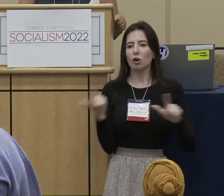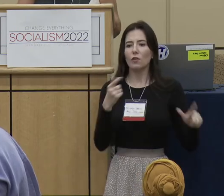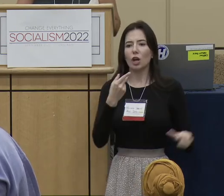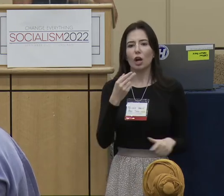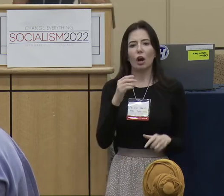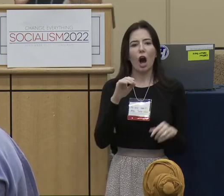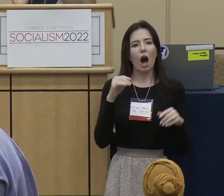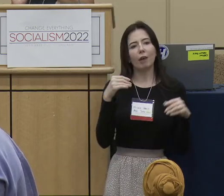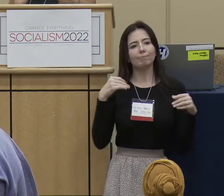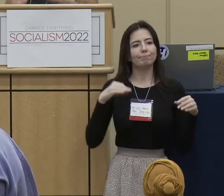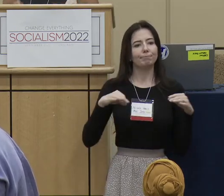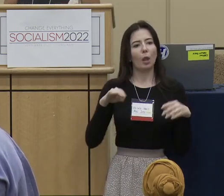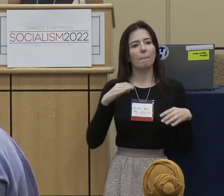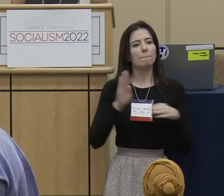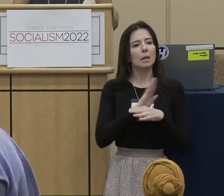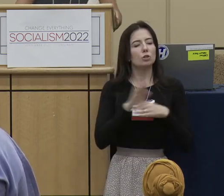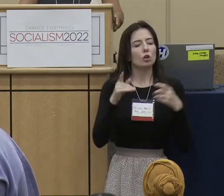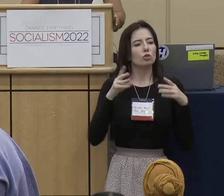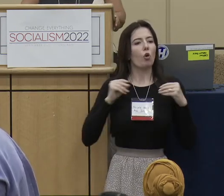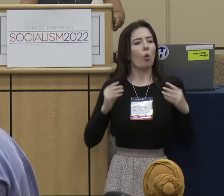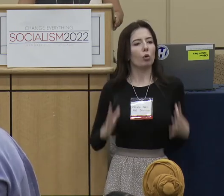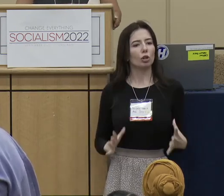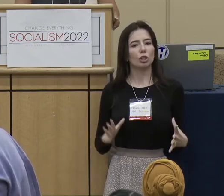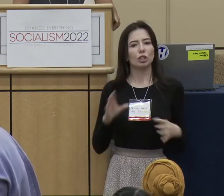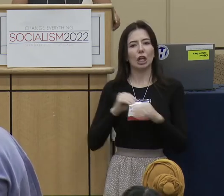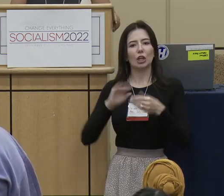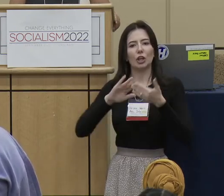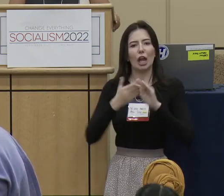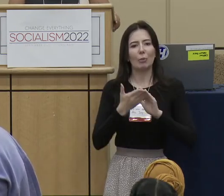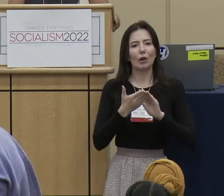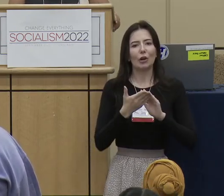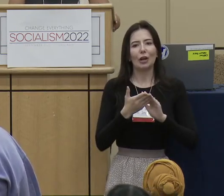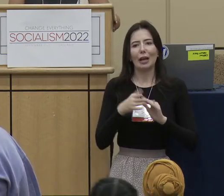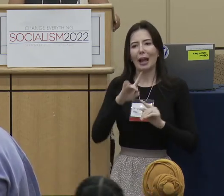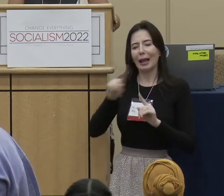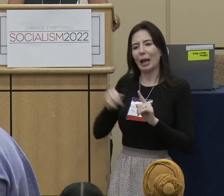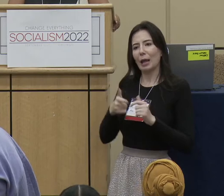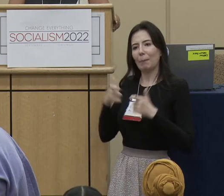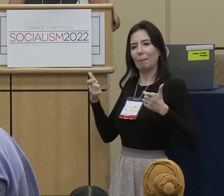all these entrepreneurs in your neighborhood. Are they the